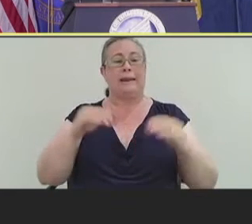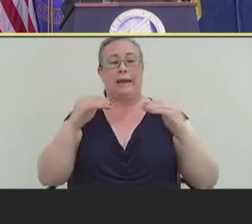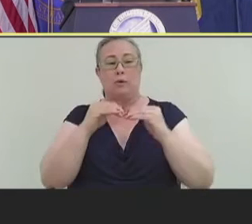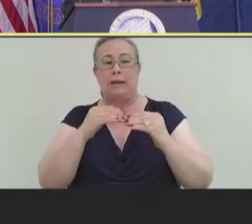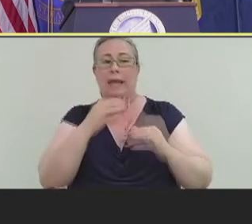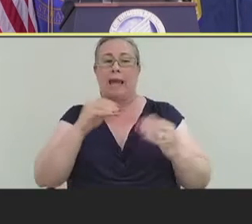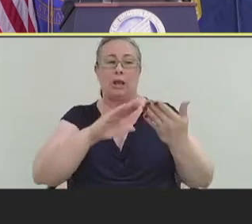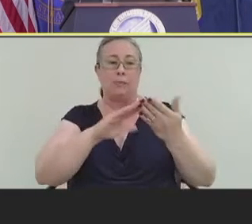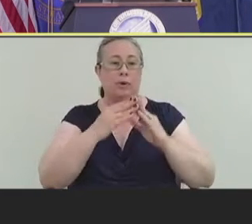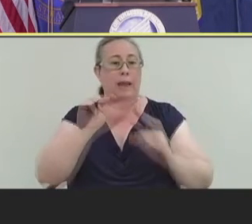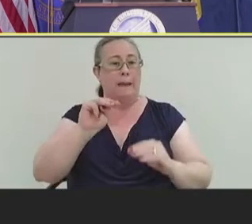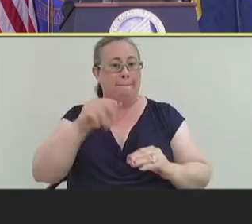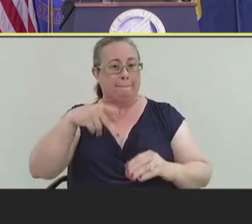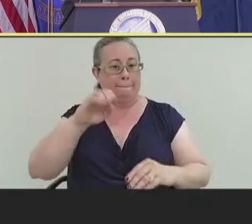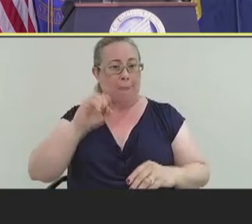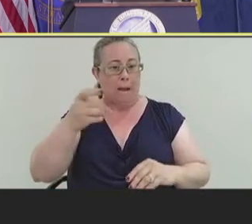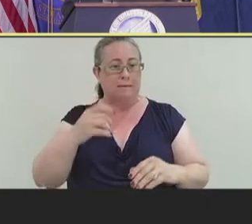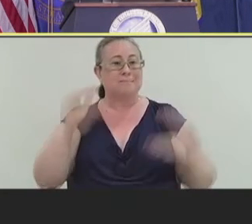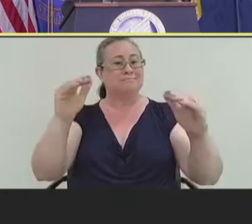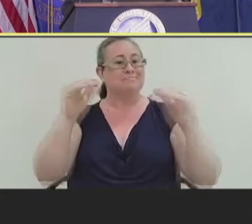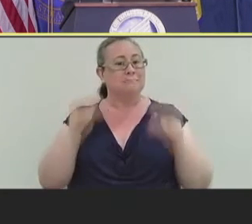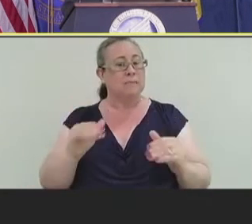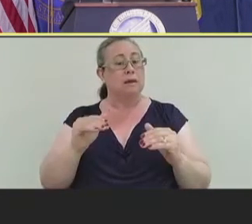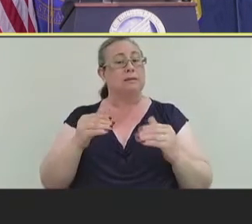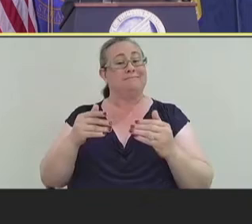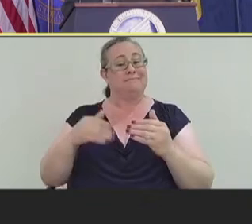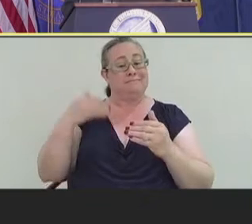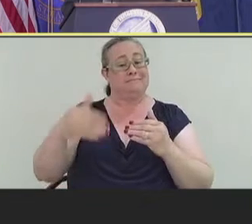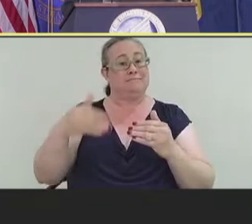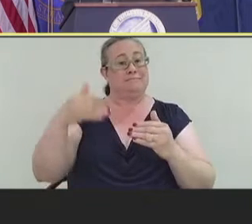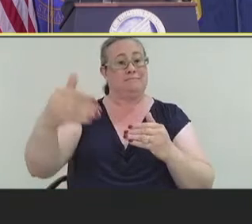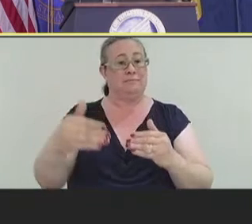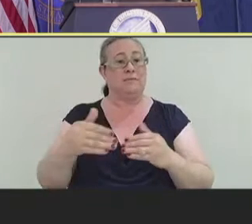we'll hear from experts about the upcoming fall and winter respiratory disease season.